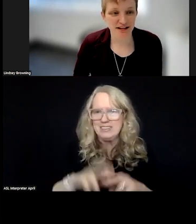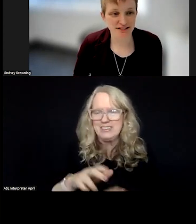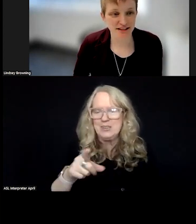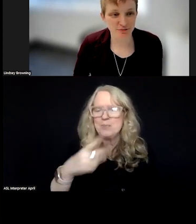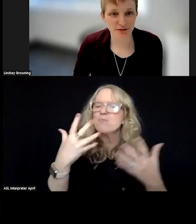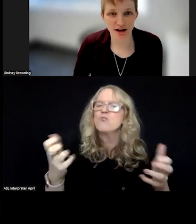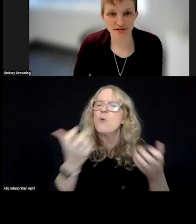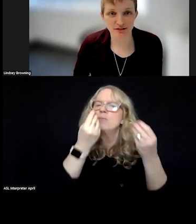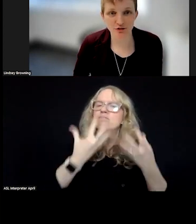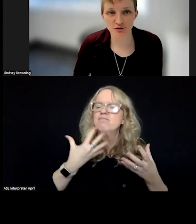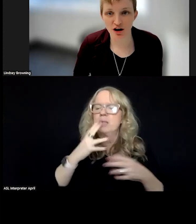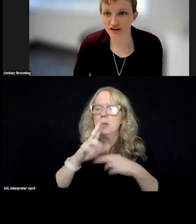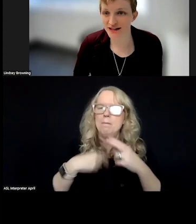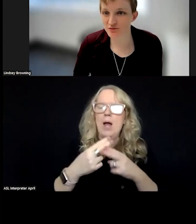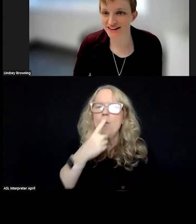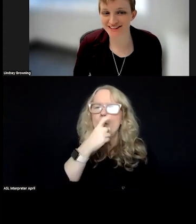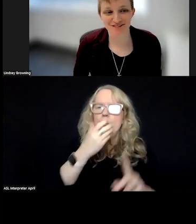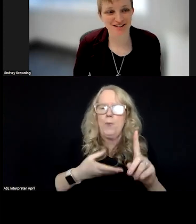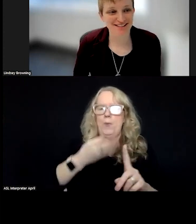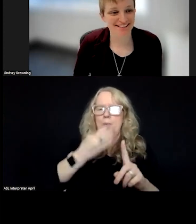TELL US ABOUT WHO YOU ARE AND WE WILL GET INTO THE QUESTION?